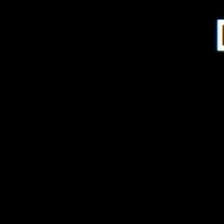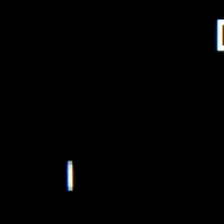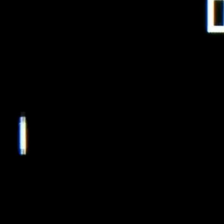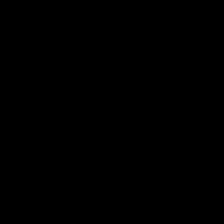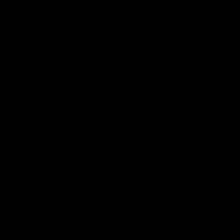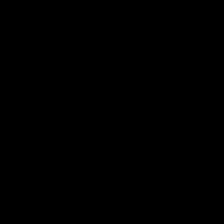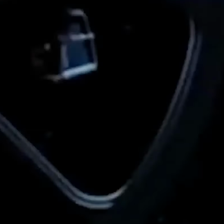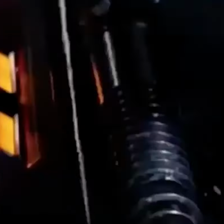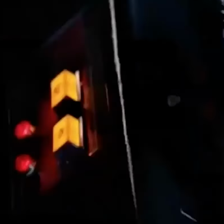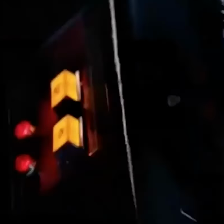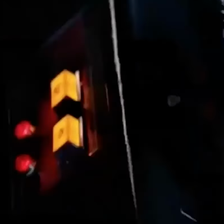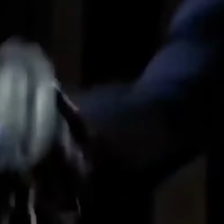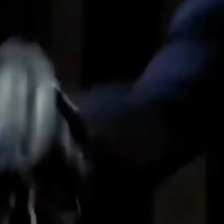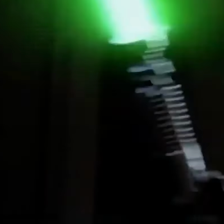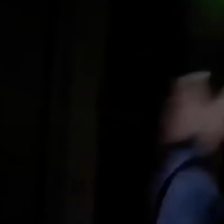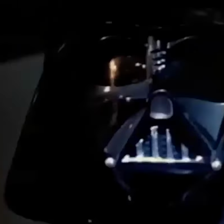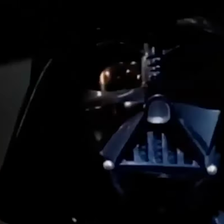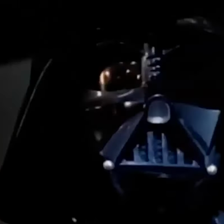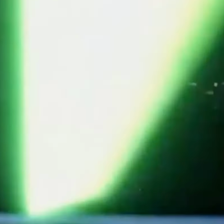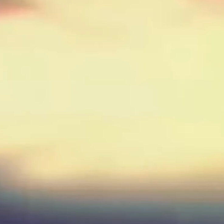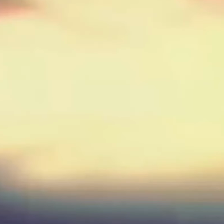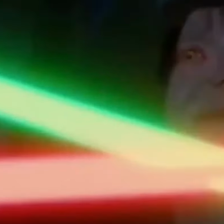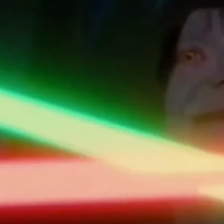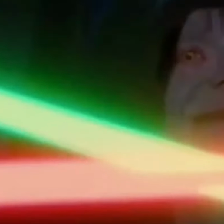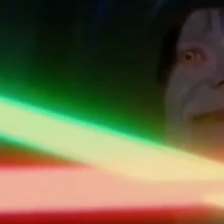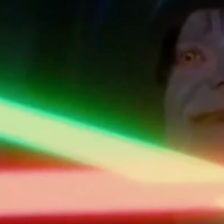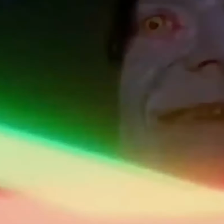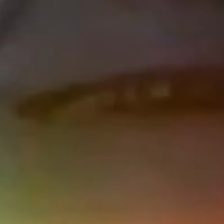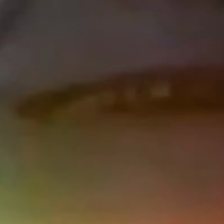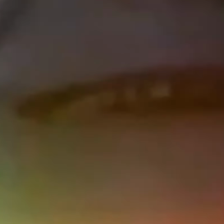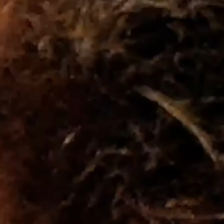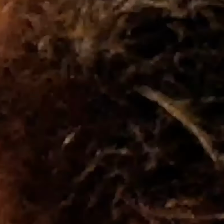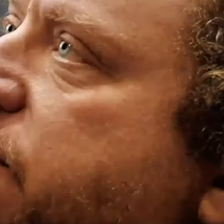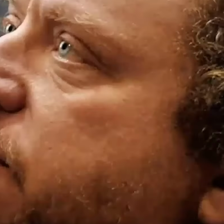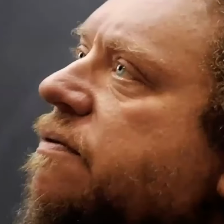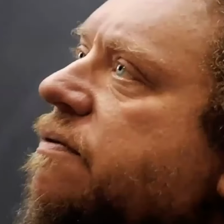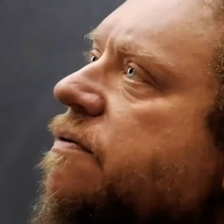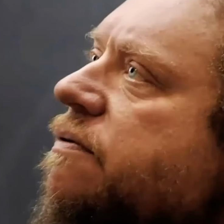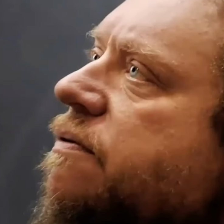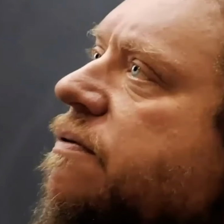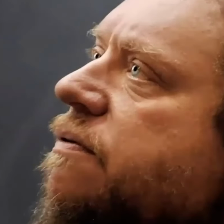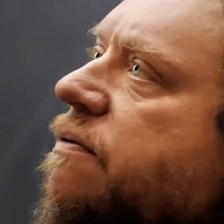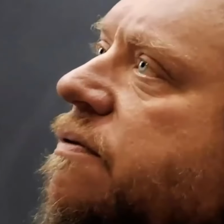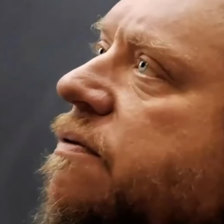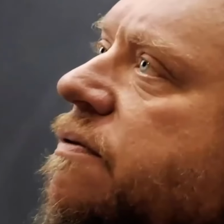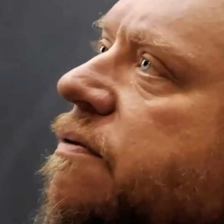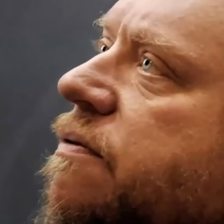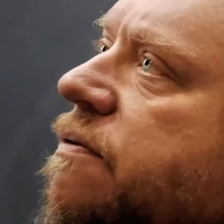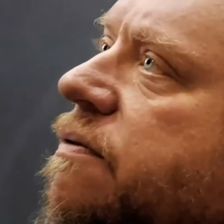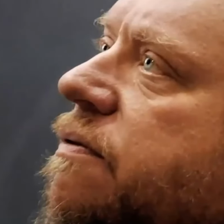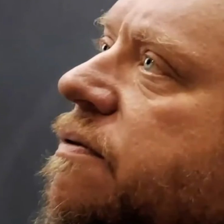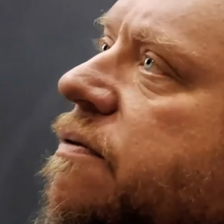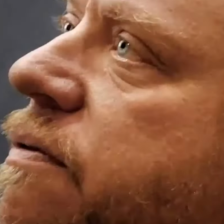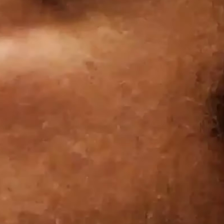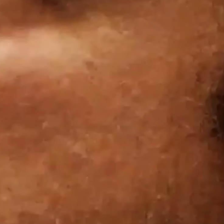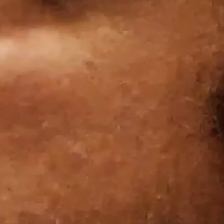homes now had video games and cinemas had special effects In 84 Jaron Lanier coined the term VR.